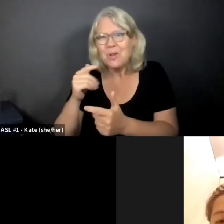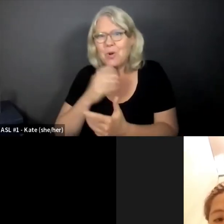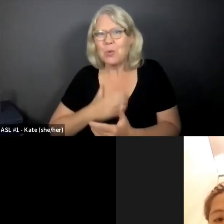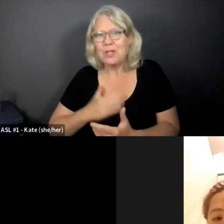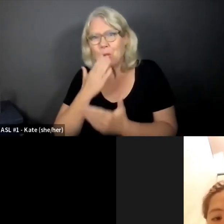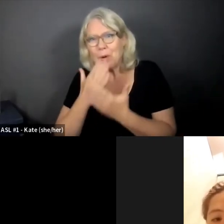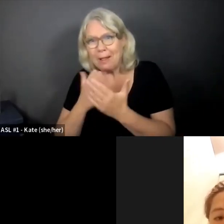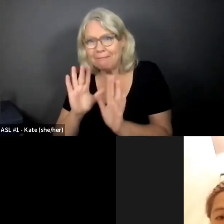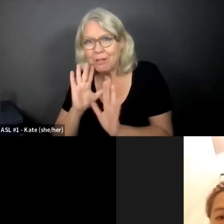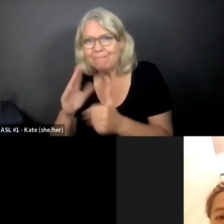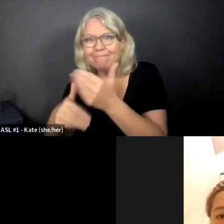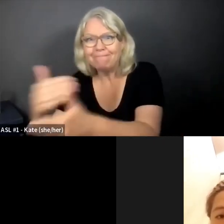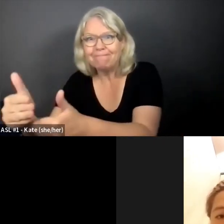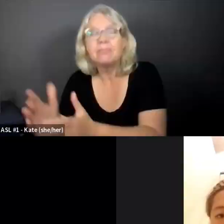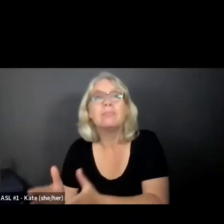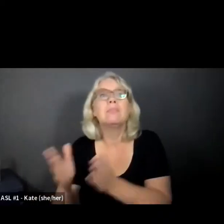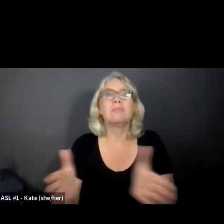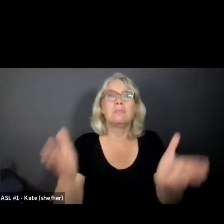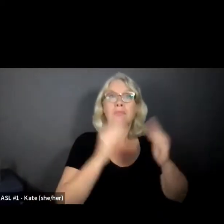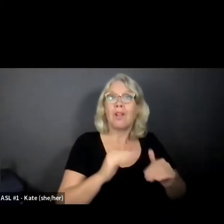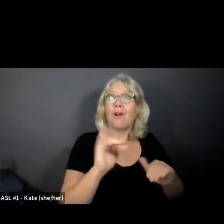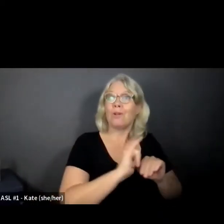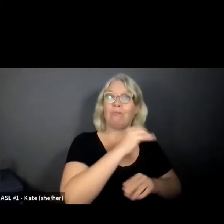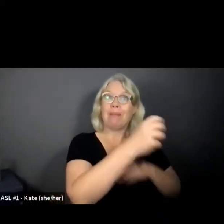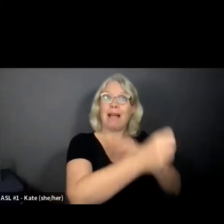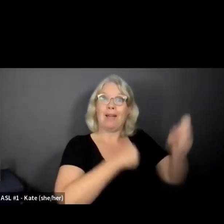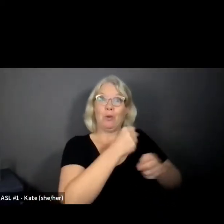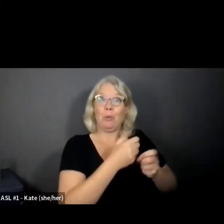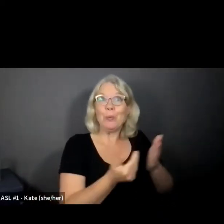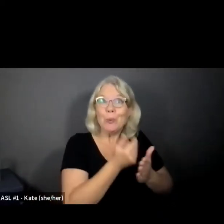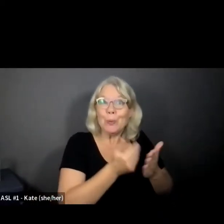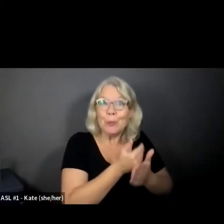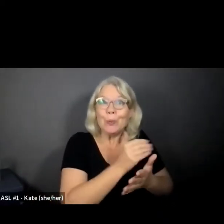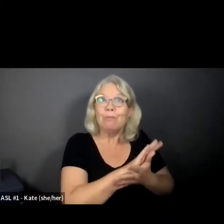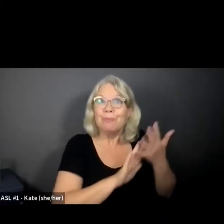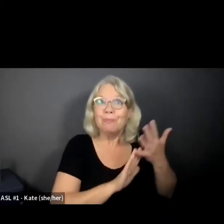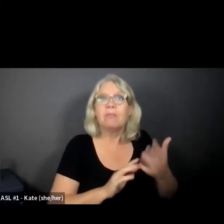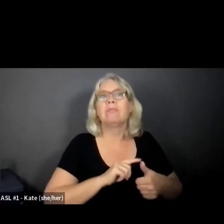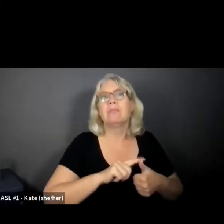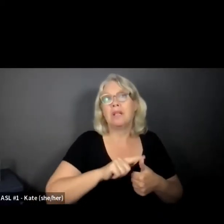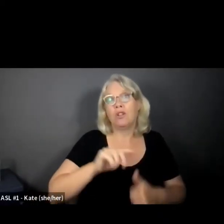AND HANNAH LEE AND OUR LITIGATION CLERK.